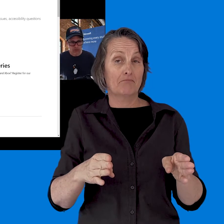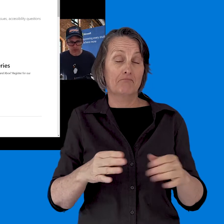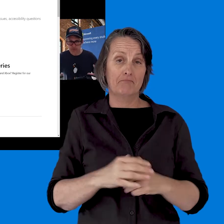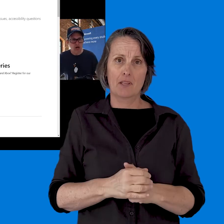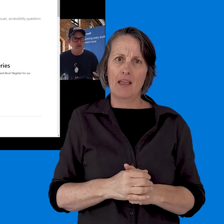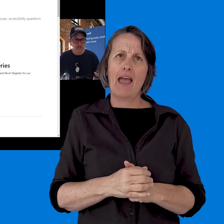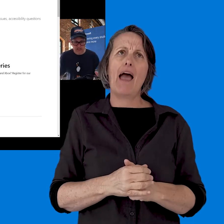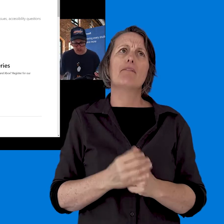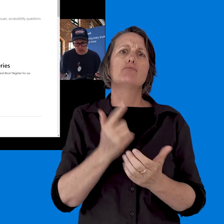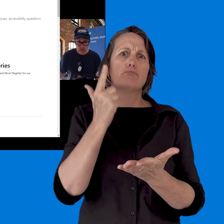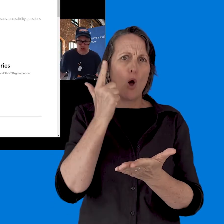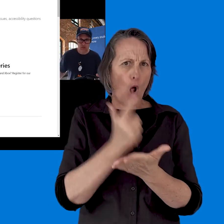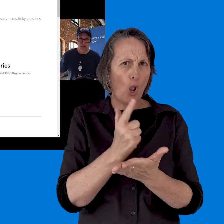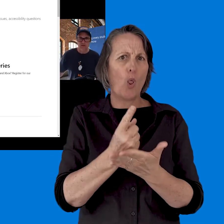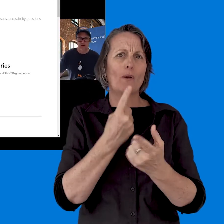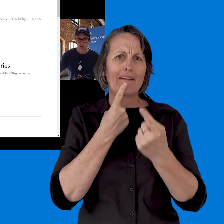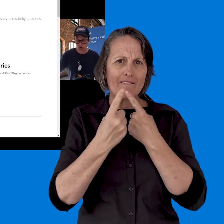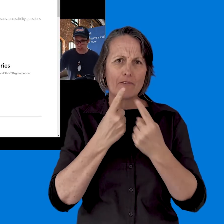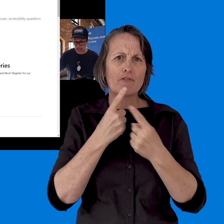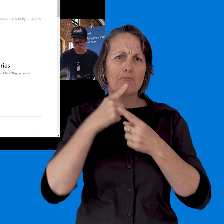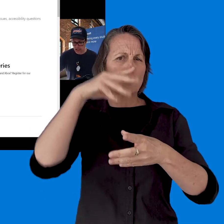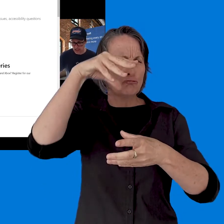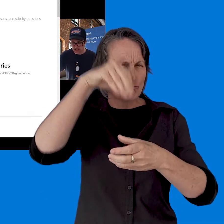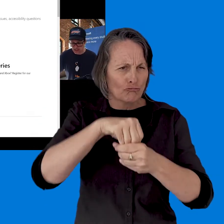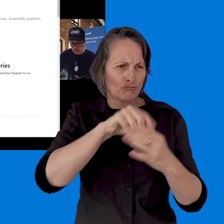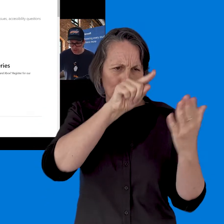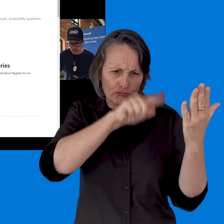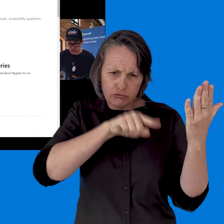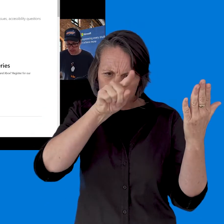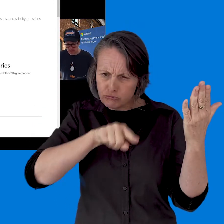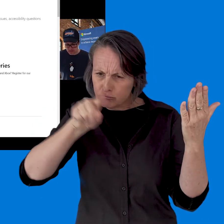but multi-stock shop for what I need in the accessibility space.